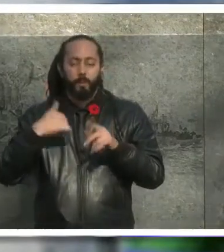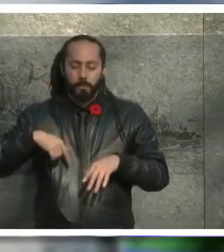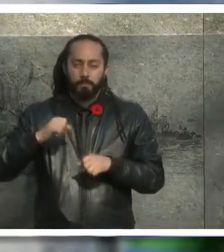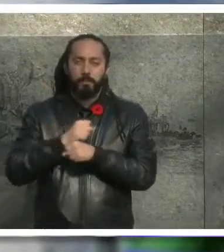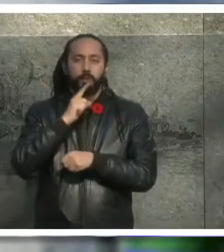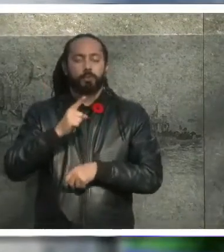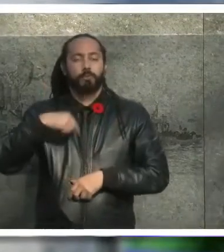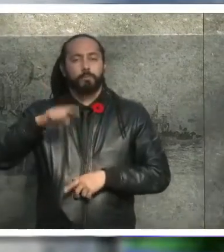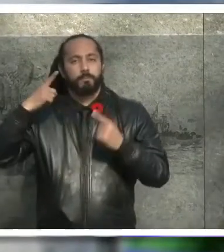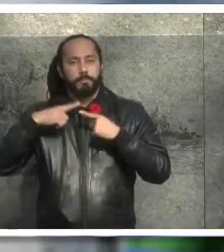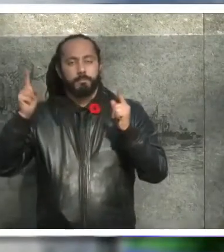veterans in God bless the people of Ontario.